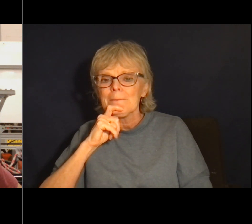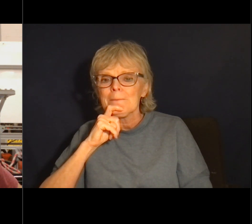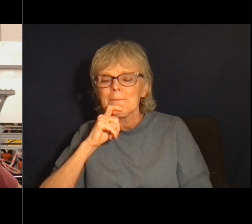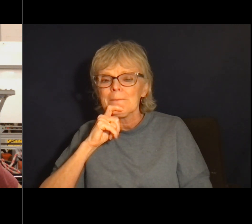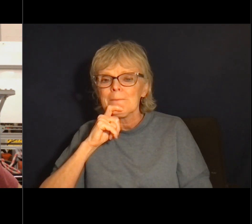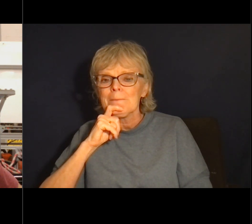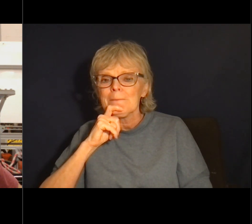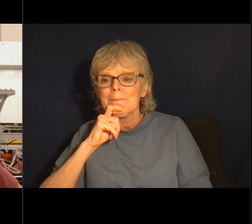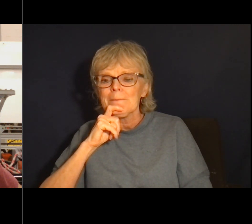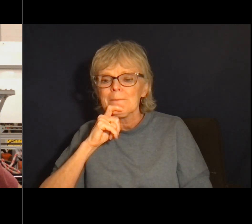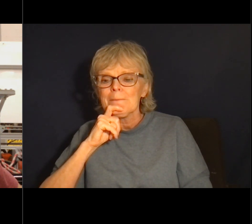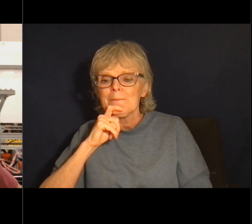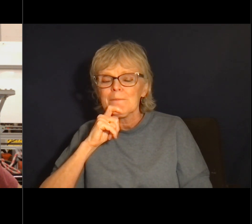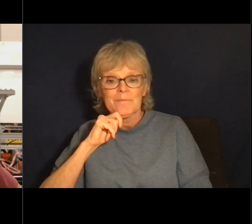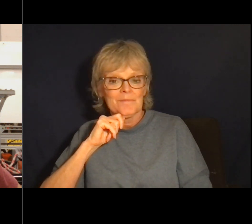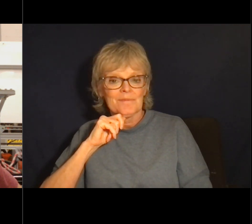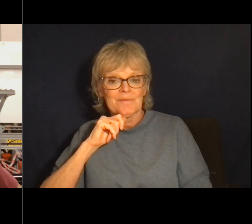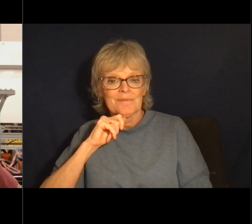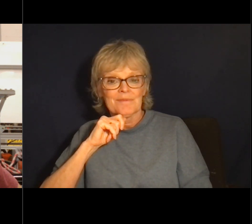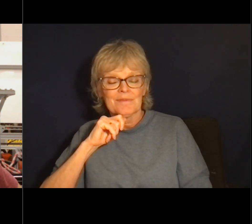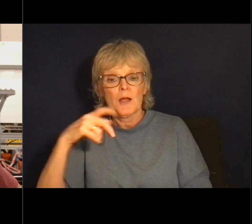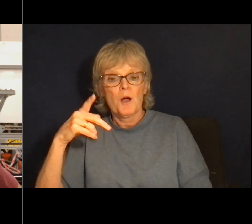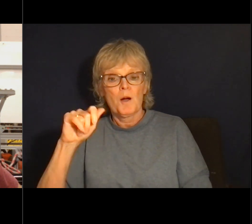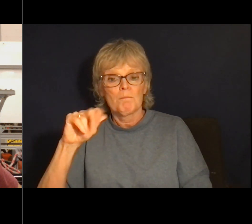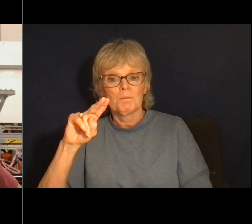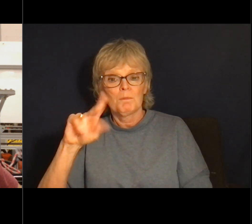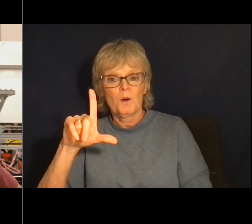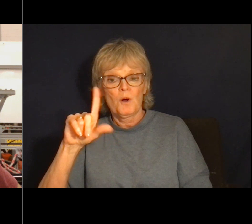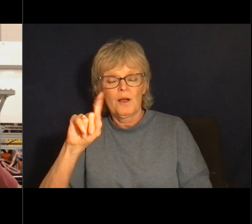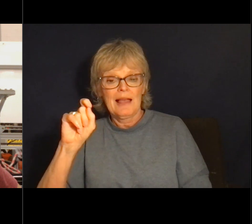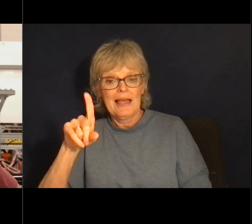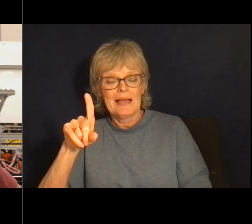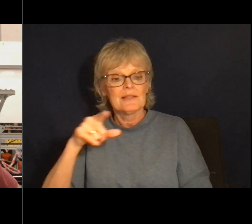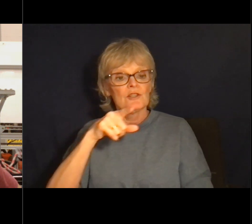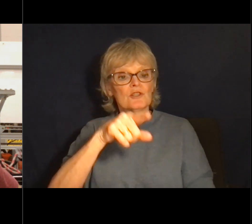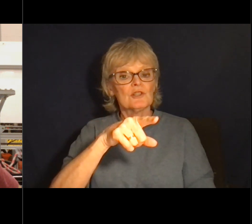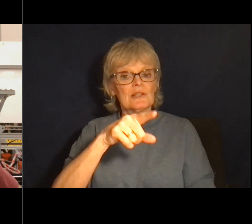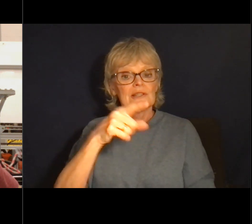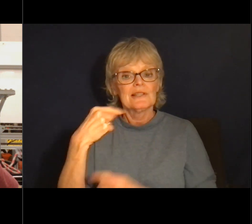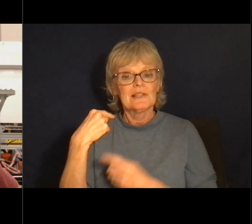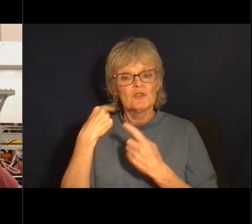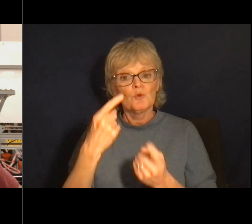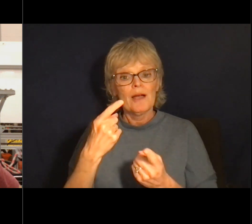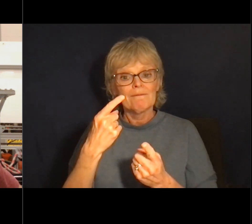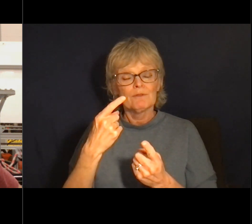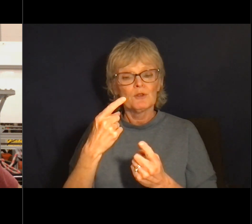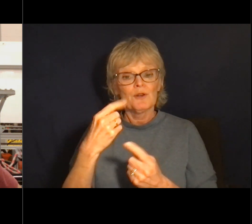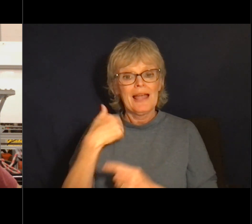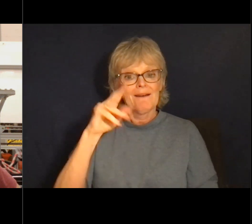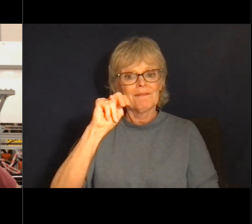We have Paul that asked, "Have you ever had a NOAA building collapsed in a storm?"